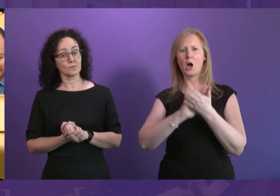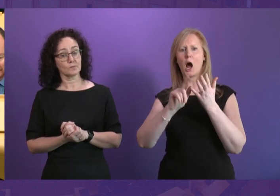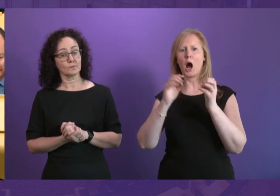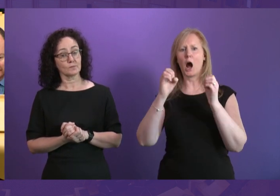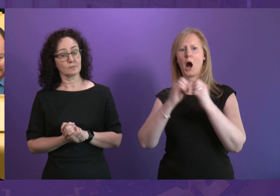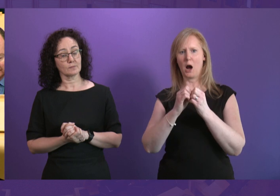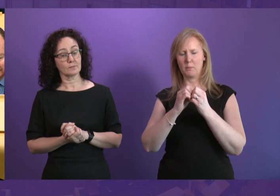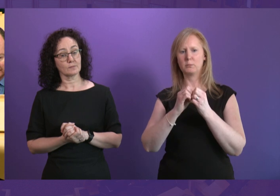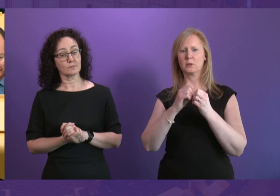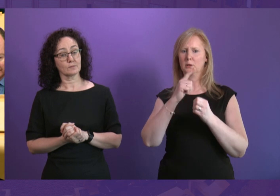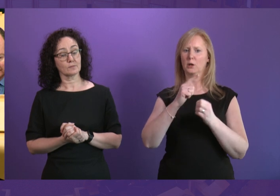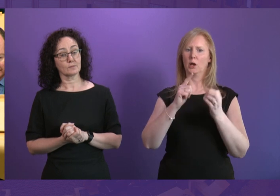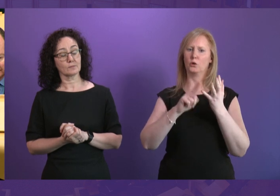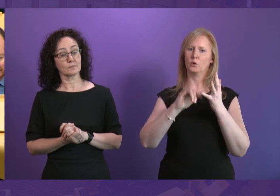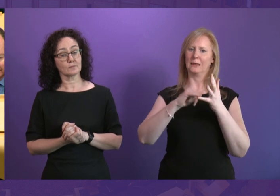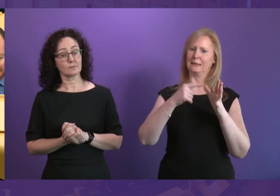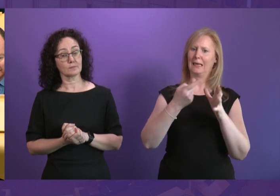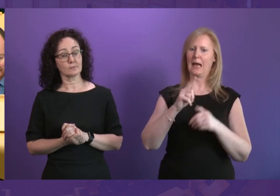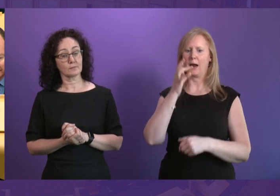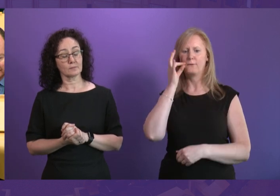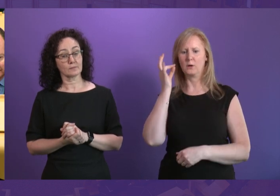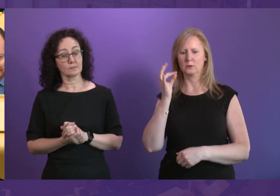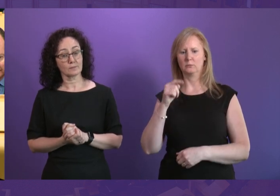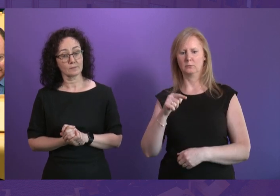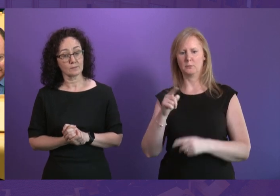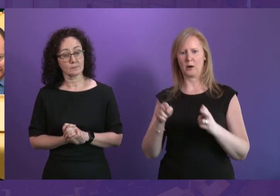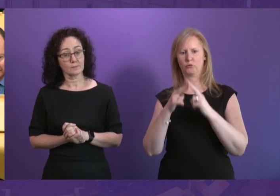Scottish Government is working to show that Scotland is an attractive place to invest,